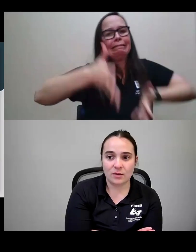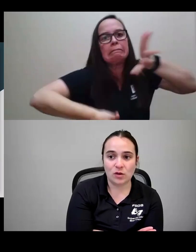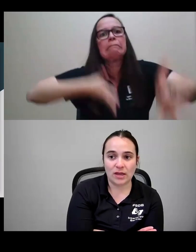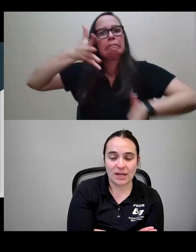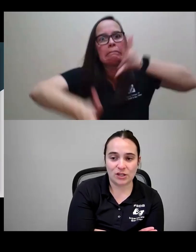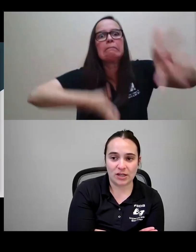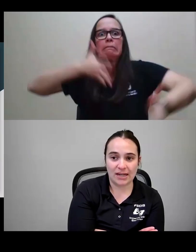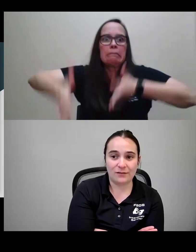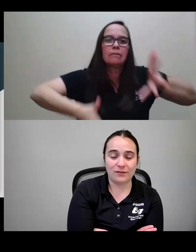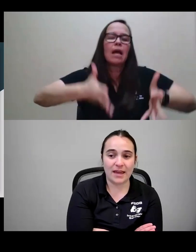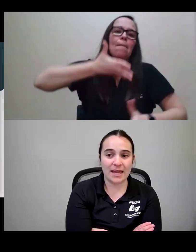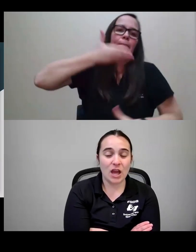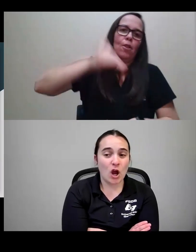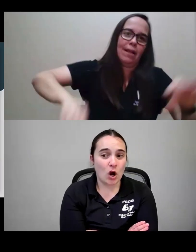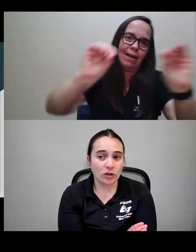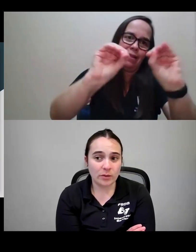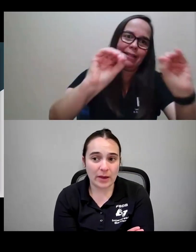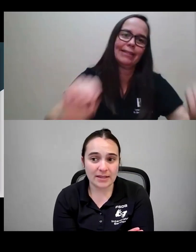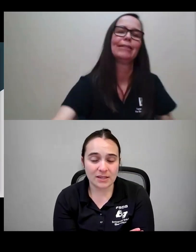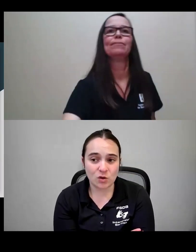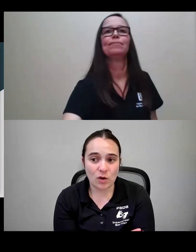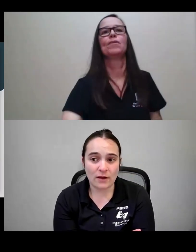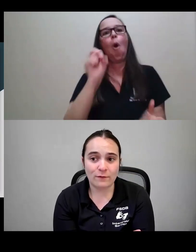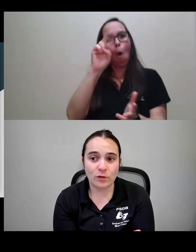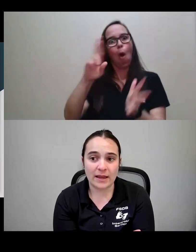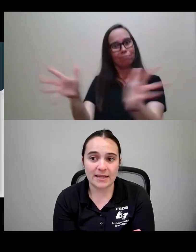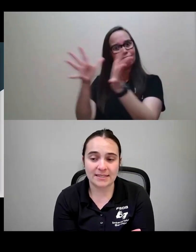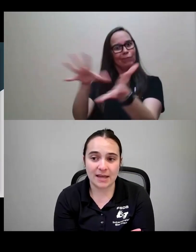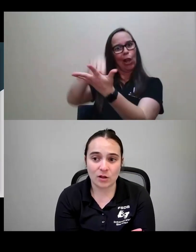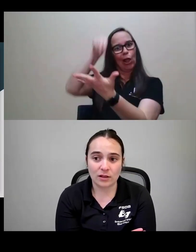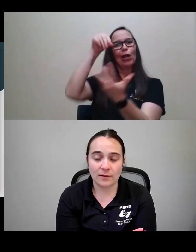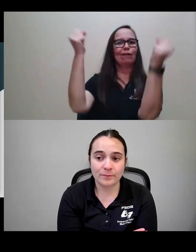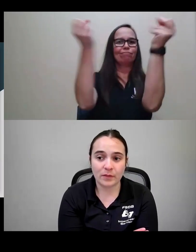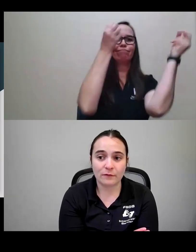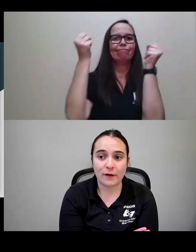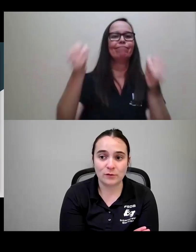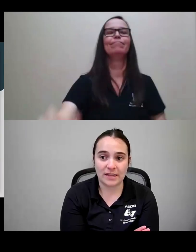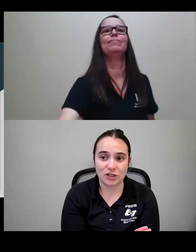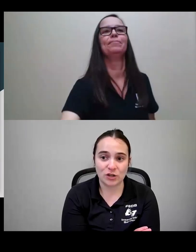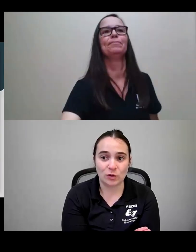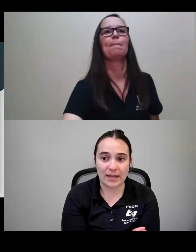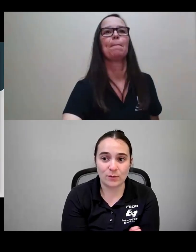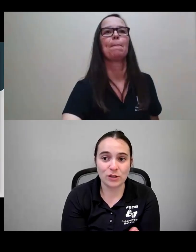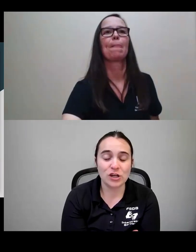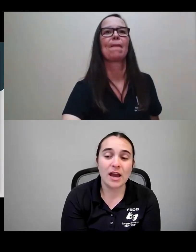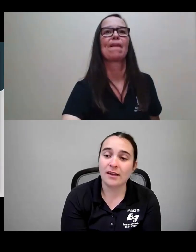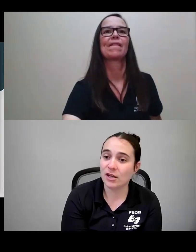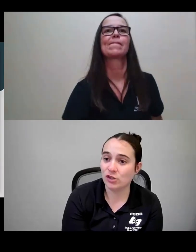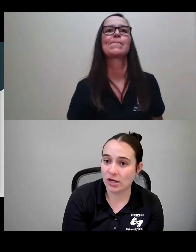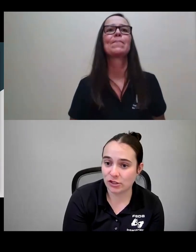having communication. If they aren't the best and don't have full ASL foundational language, again,